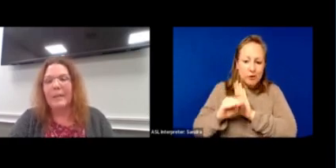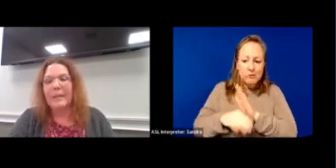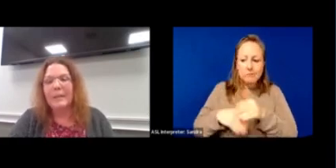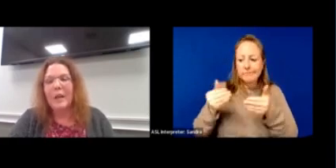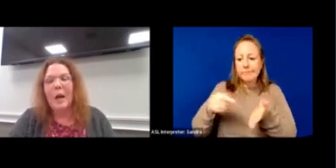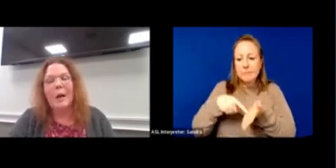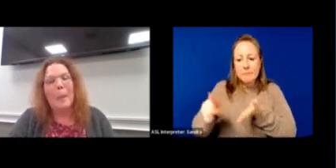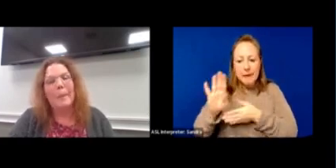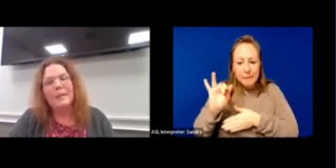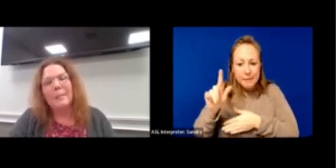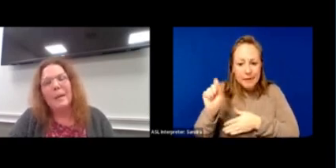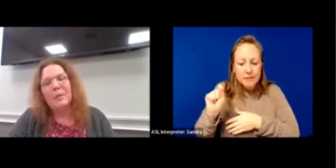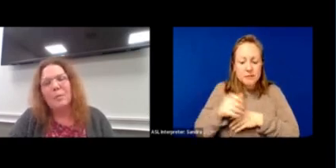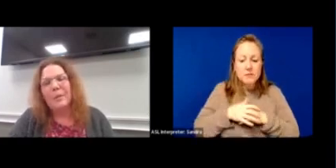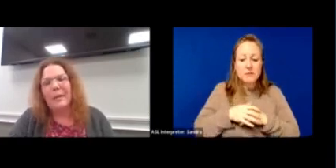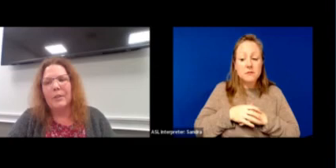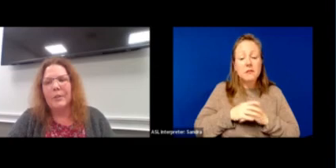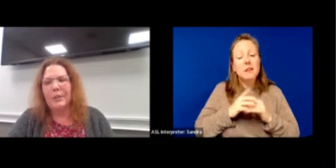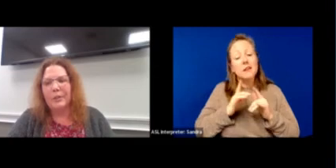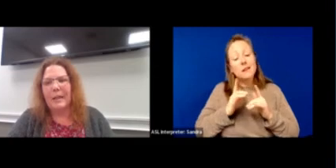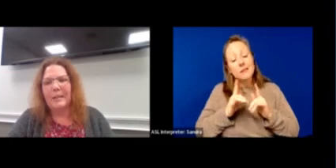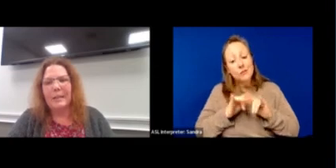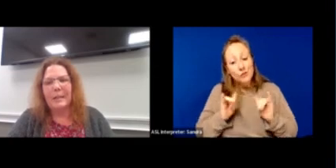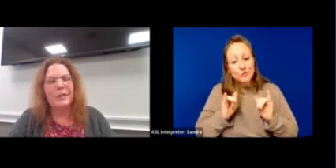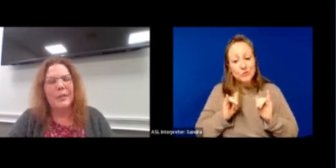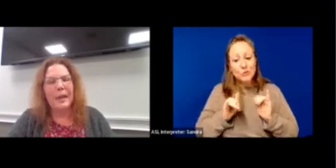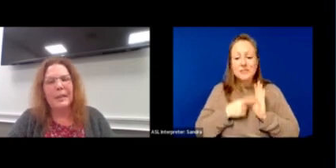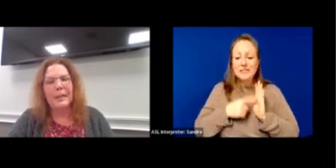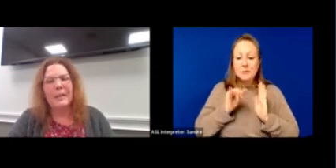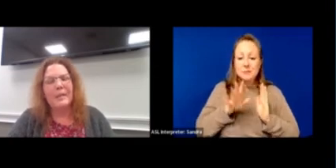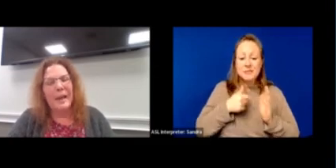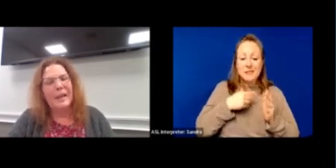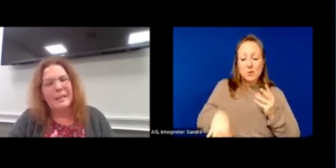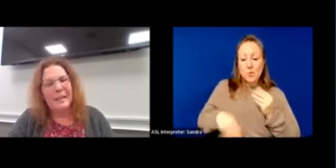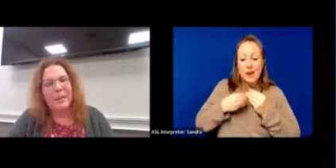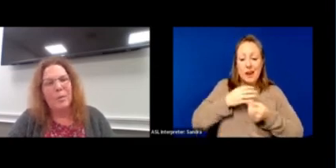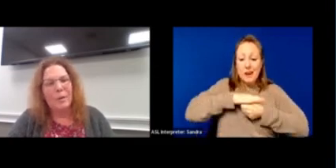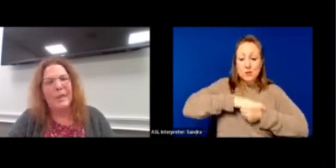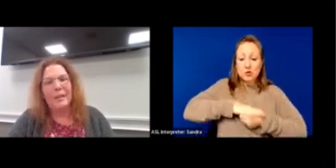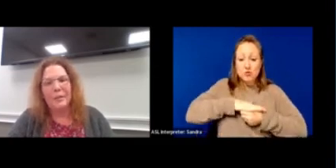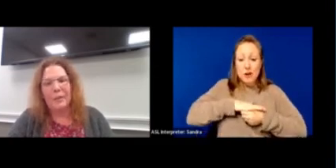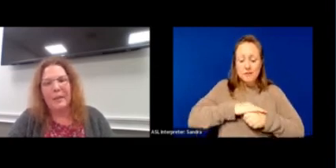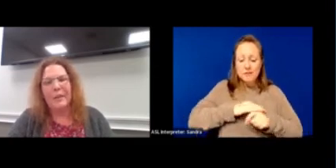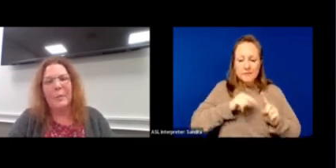of things. But sometimes when you introduce stress into that, that skill, or that strength can